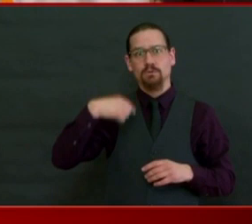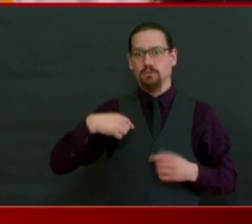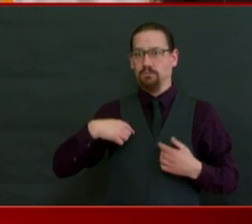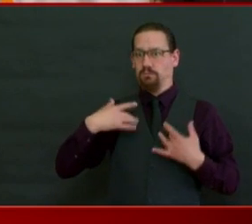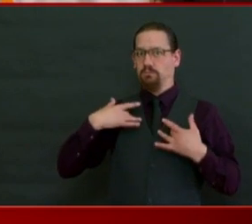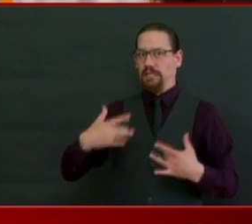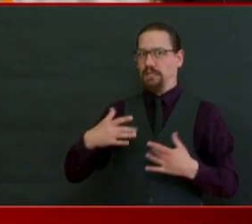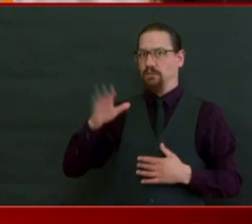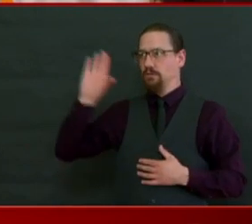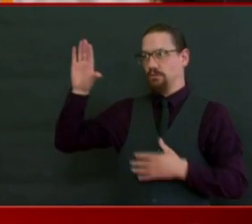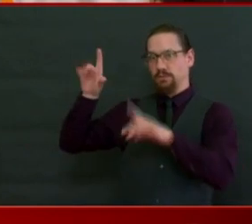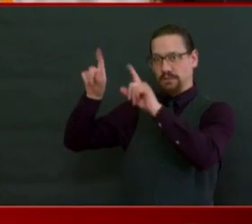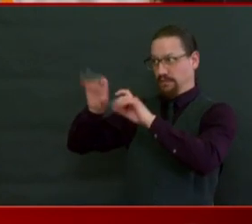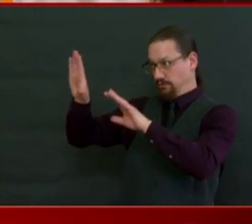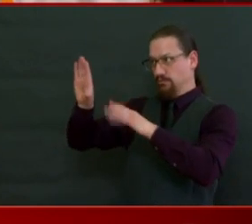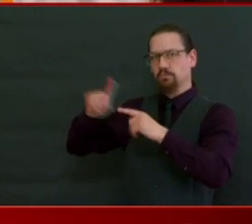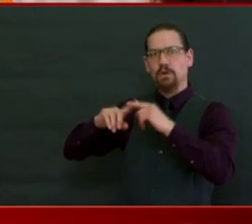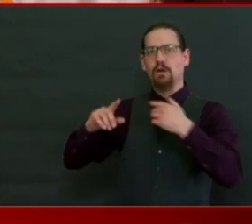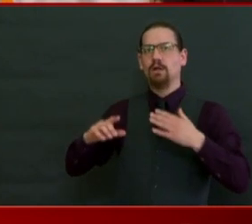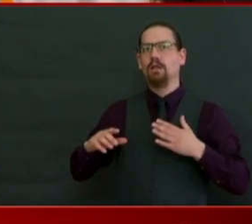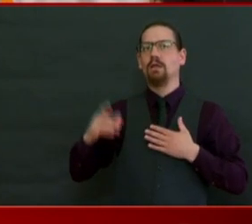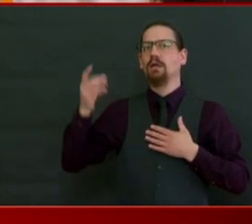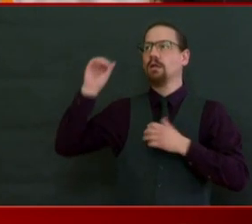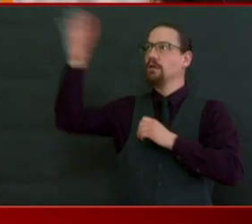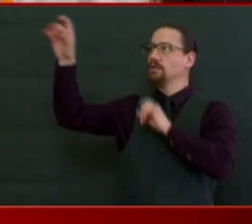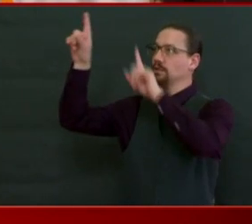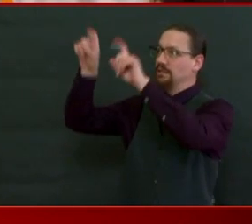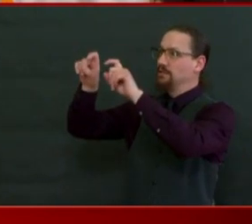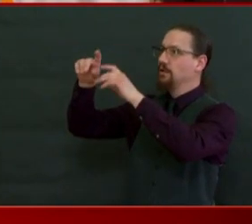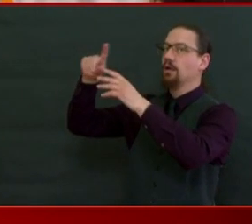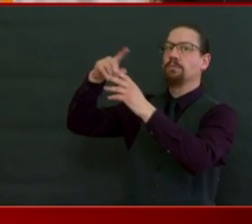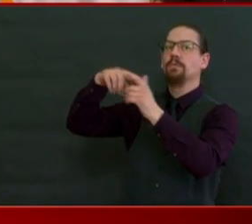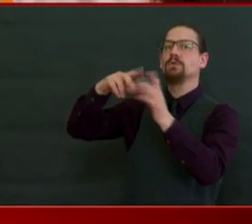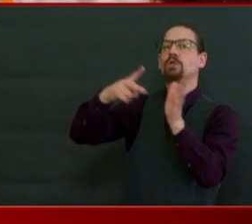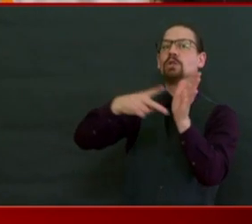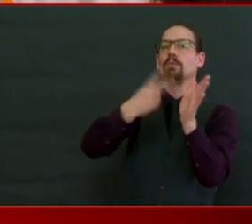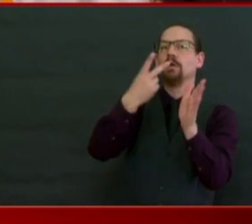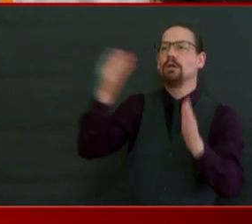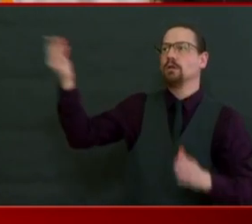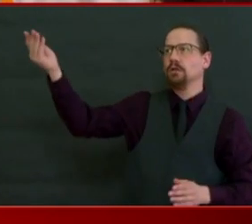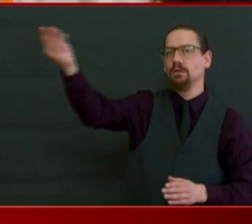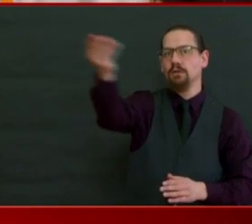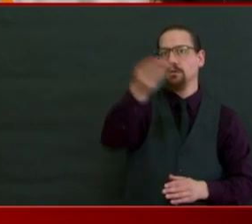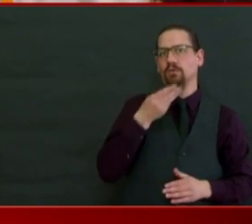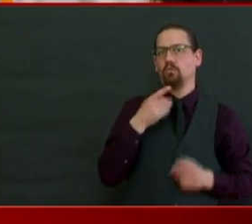HAVE BEEN VERIFIED BY RETESTING AT OUR STATE HEALTH LABORATORIES AND WE DID GET CONSISTENT